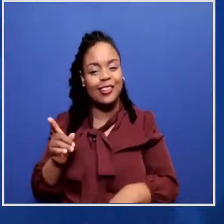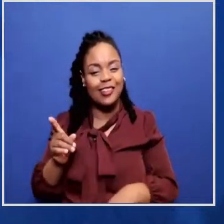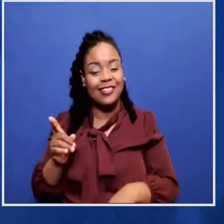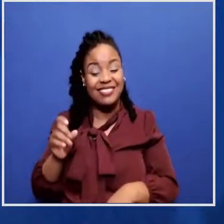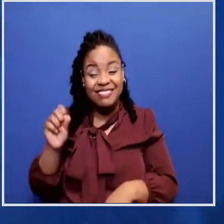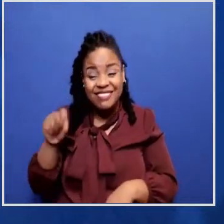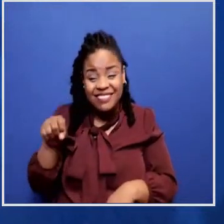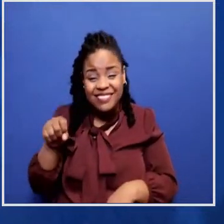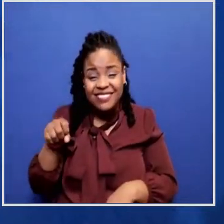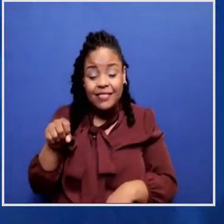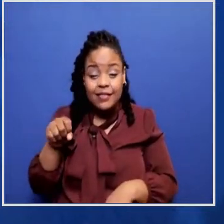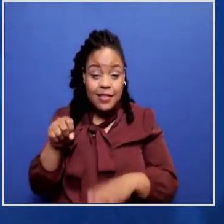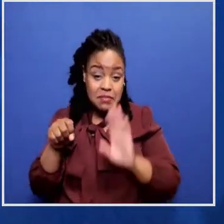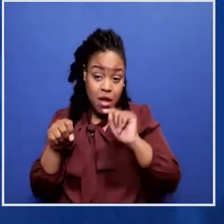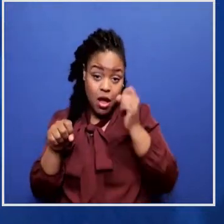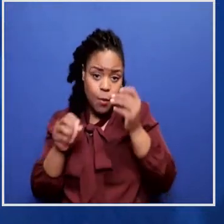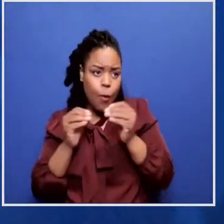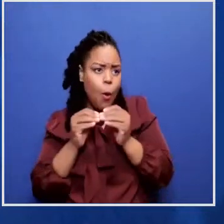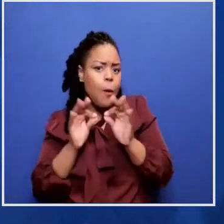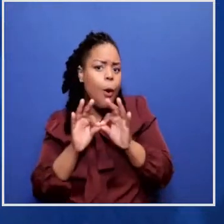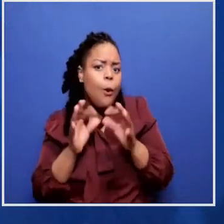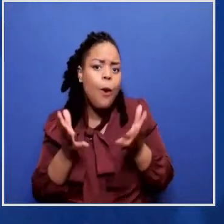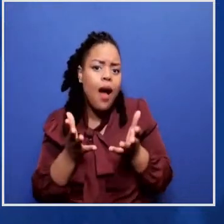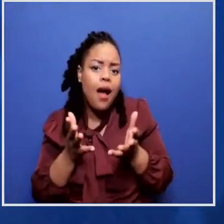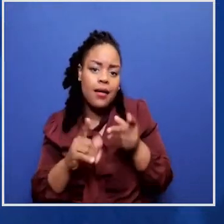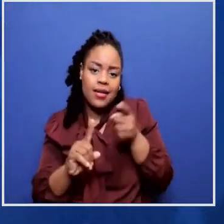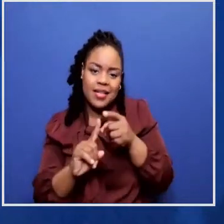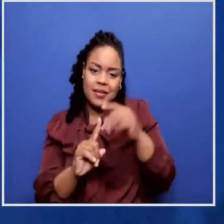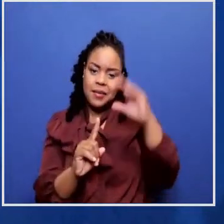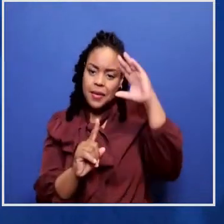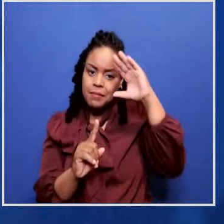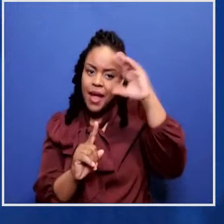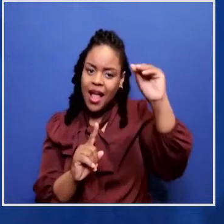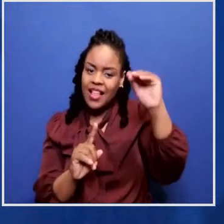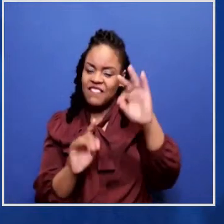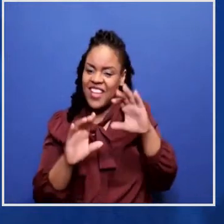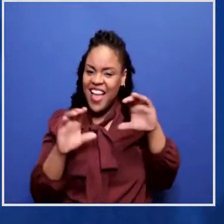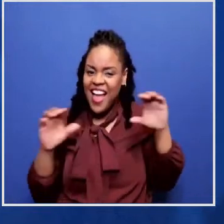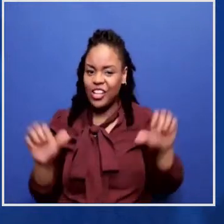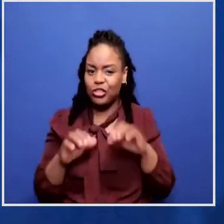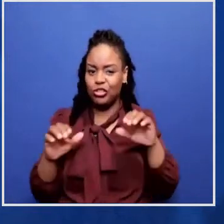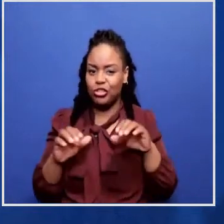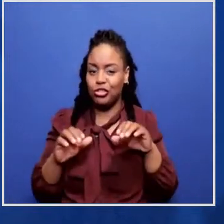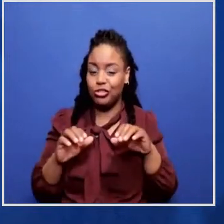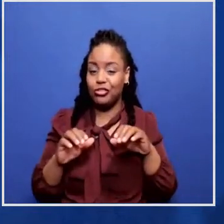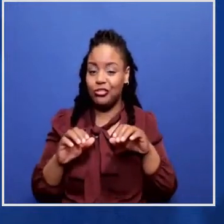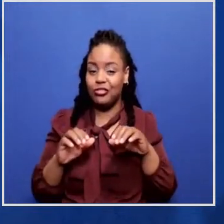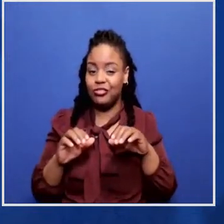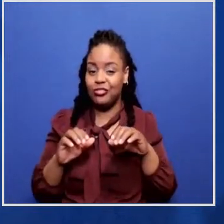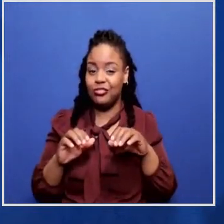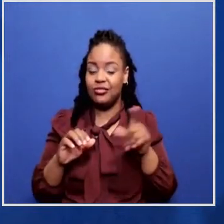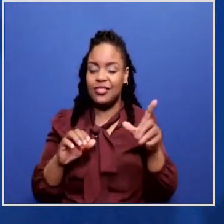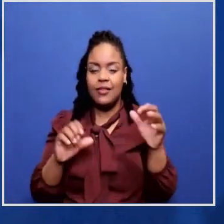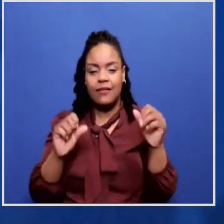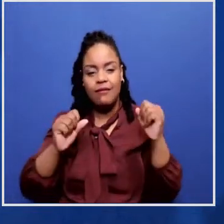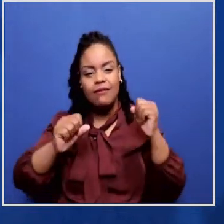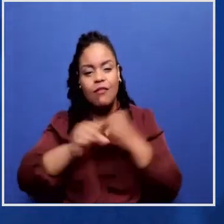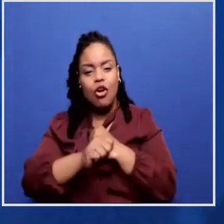MAN OF ACTION WHO LED